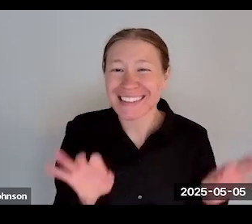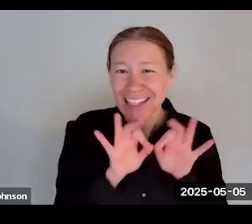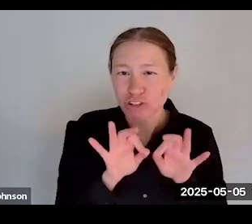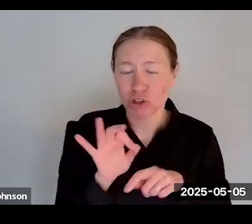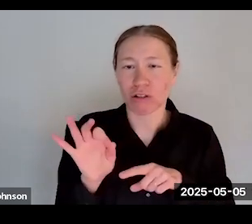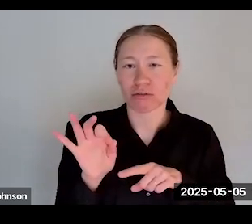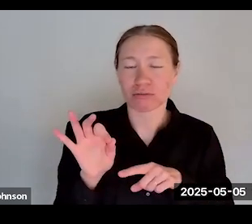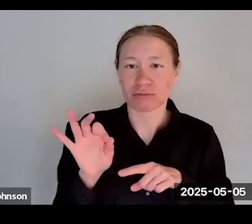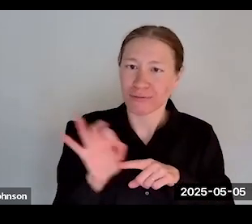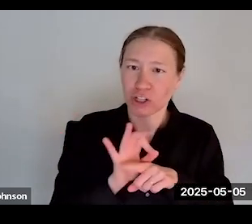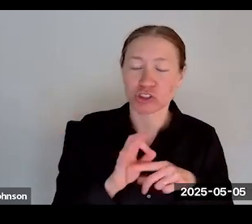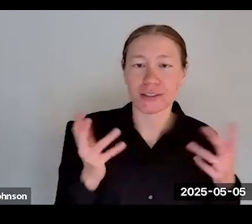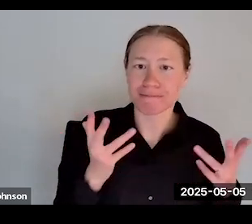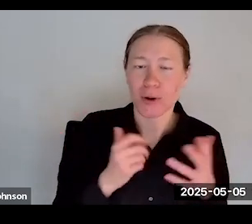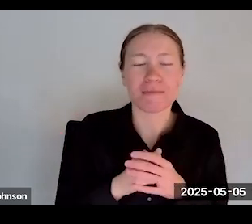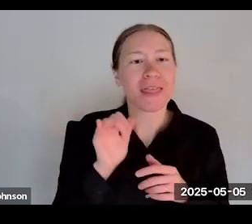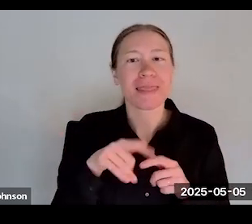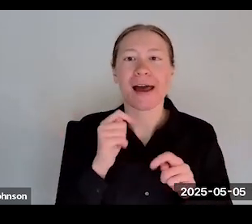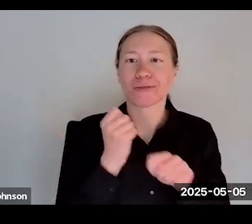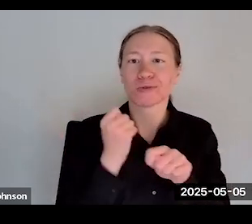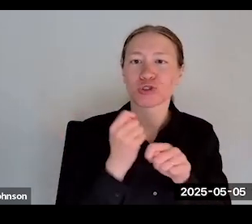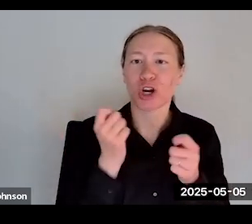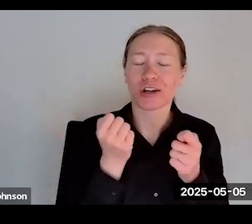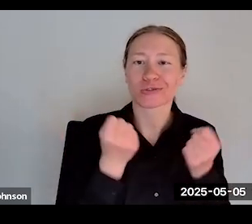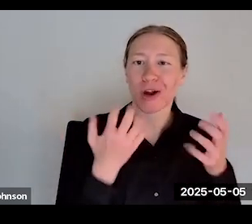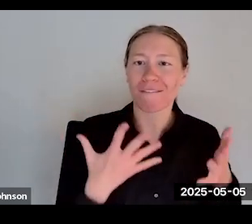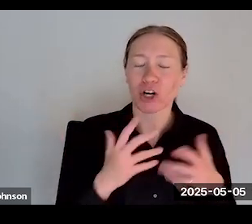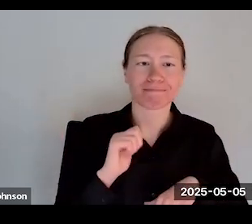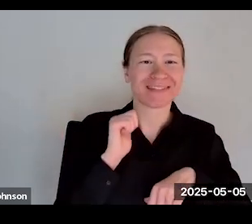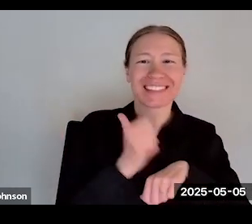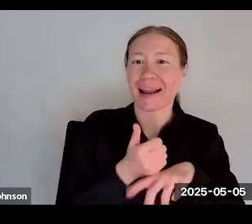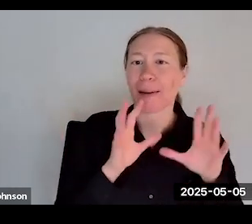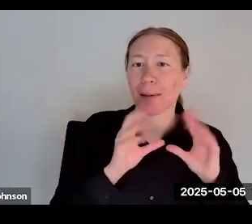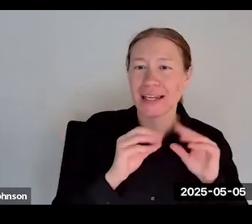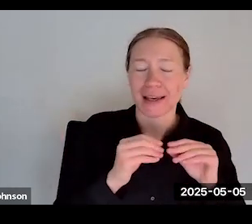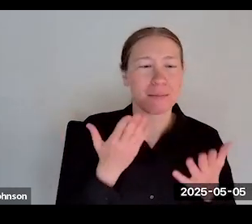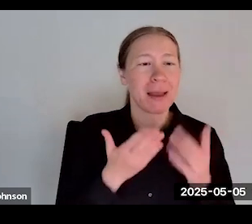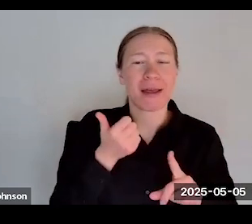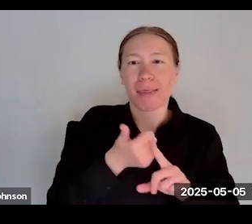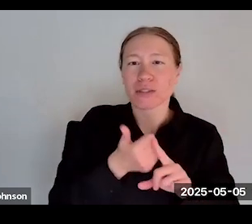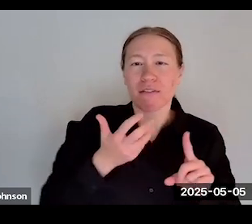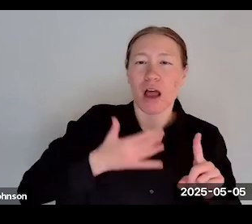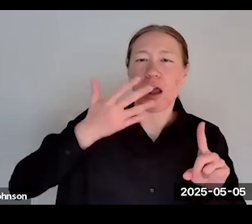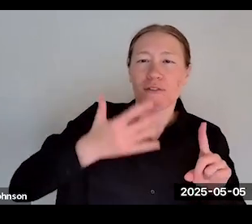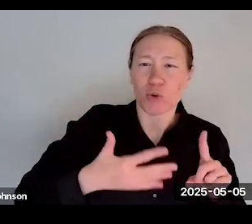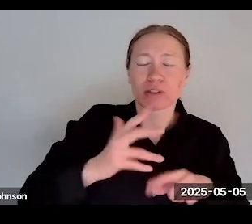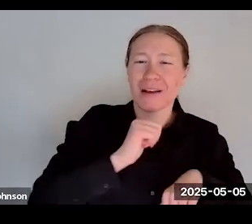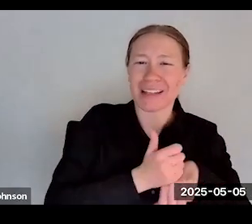would be that truck driver scheduling a meeting. Perhaps this is something they do on occasion, but it's not a primary or essential function